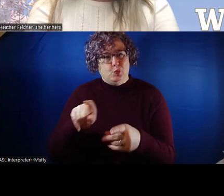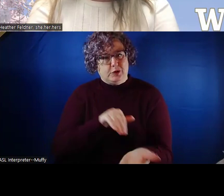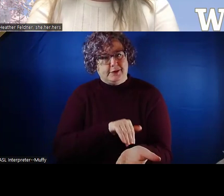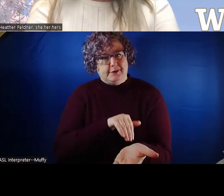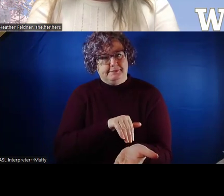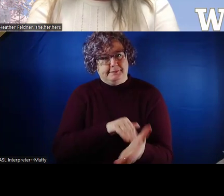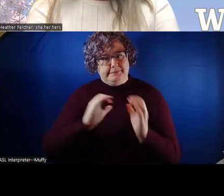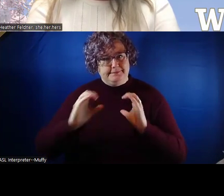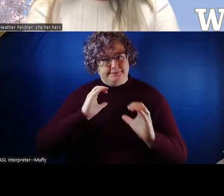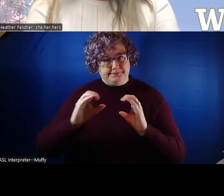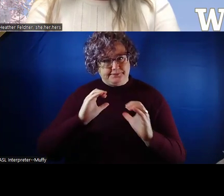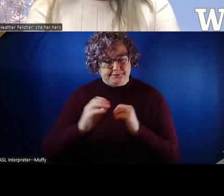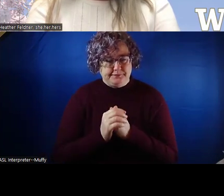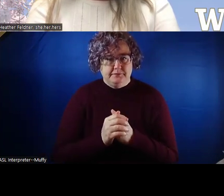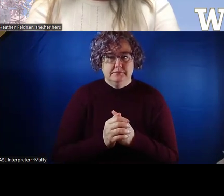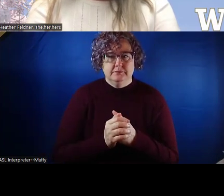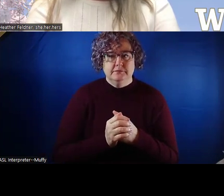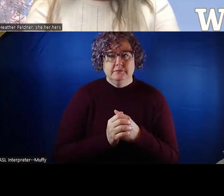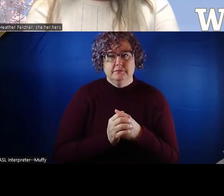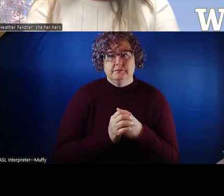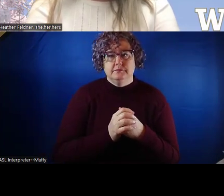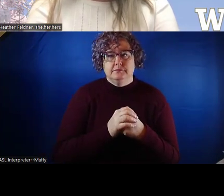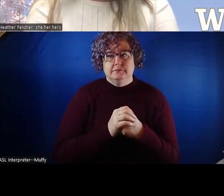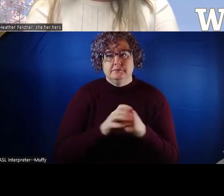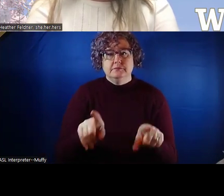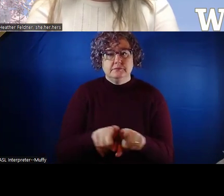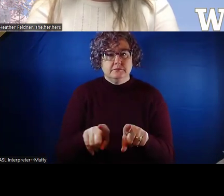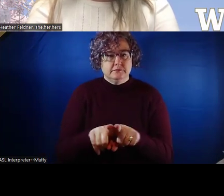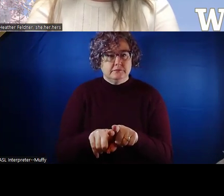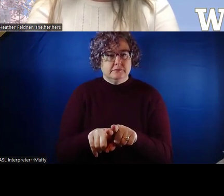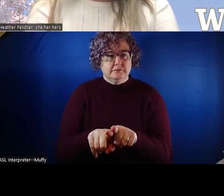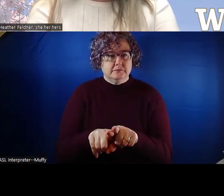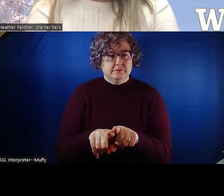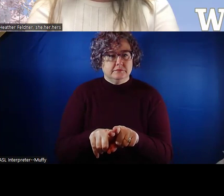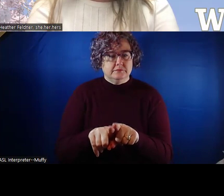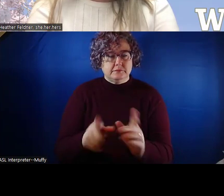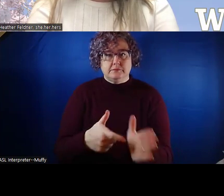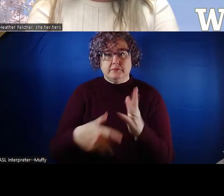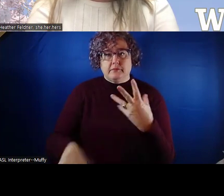with the medical provider. This also would require extra time.